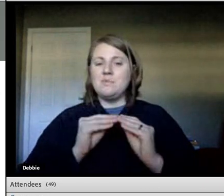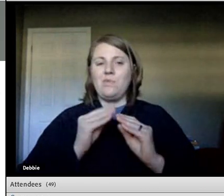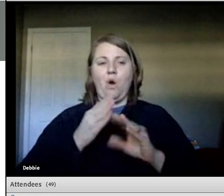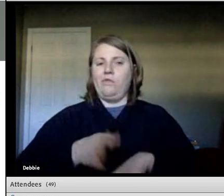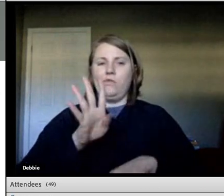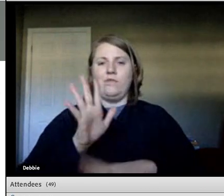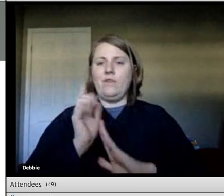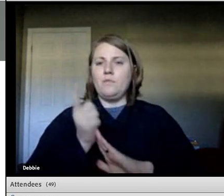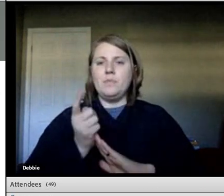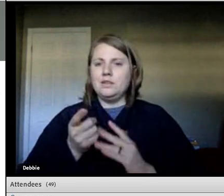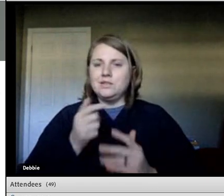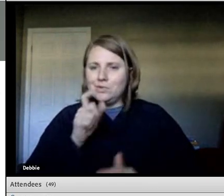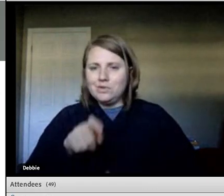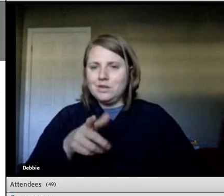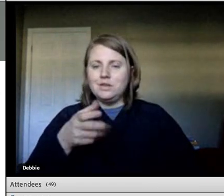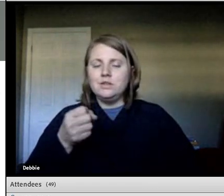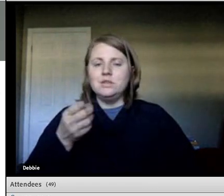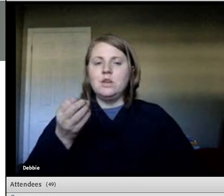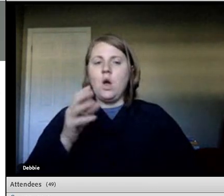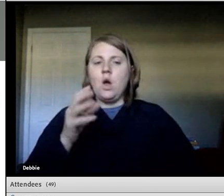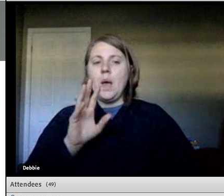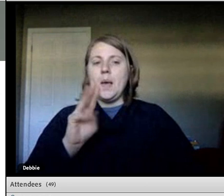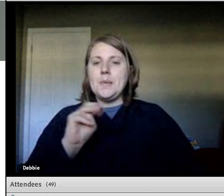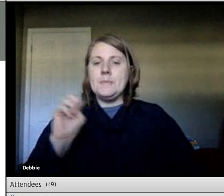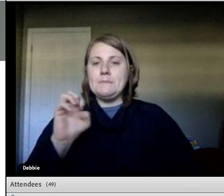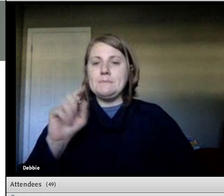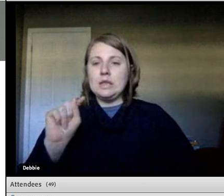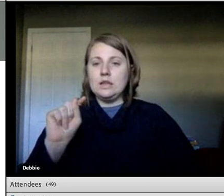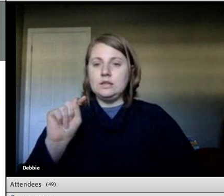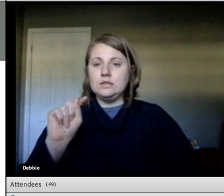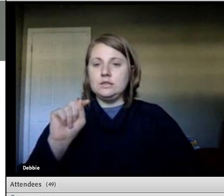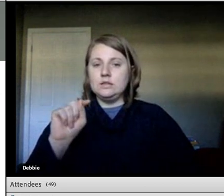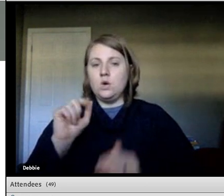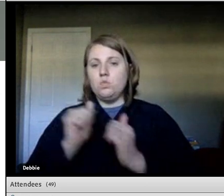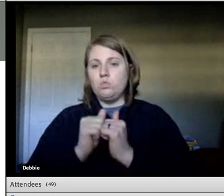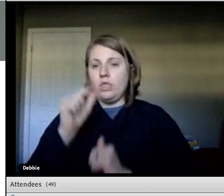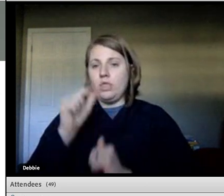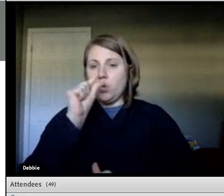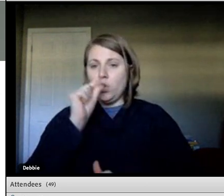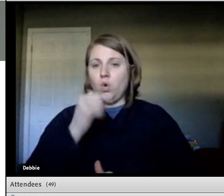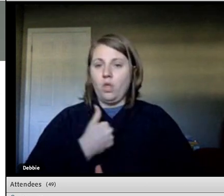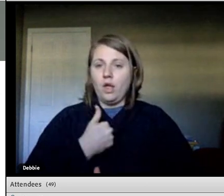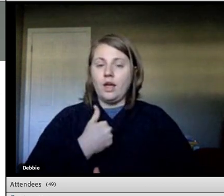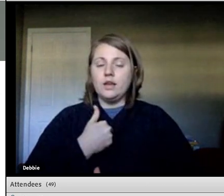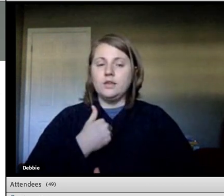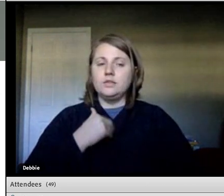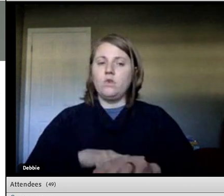Meet with Google has of course launched because they can't -- They have to compete as well.